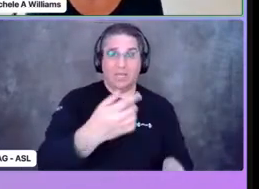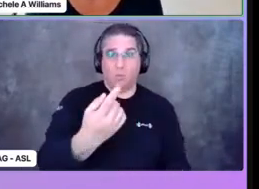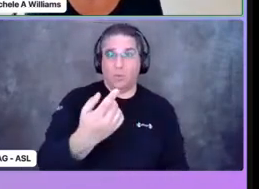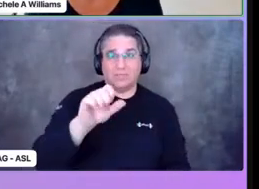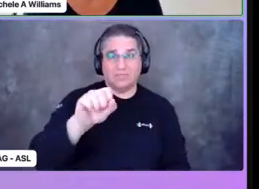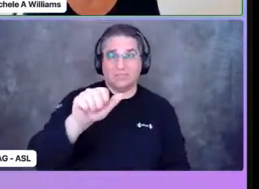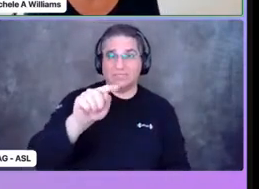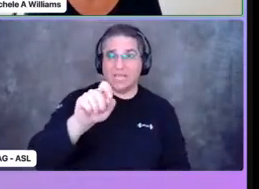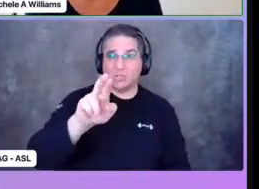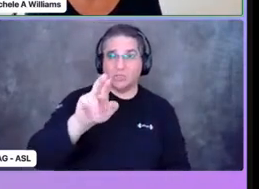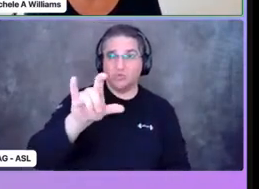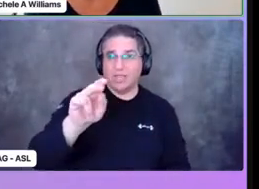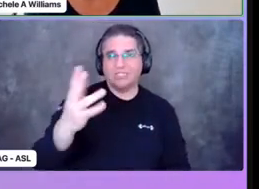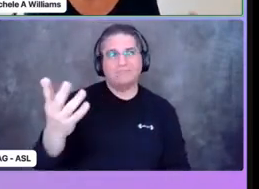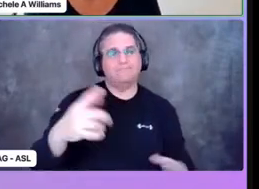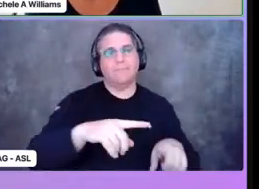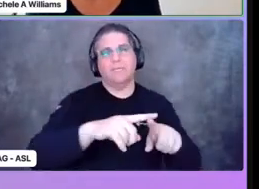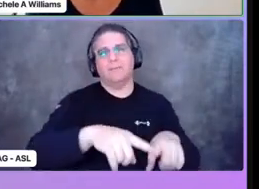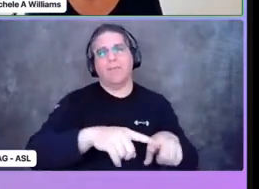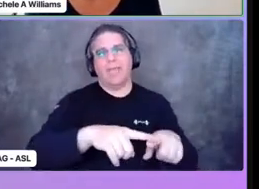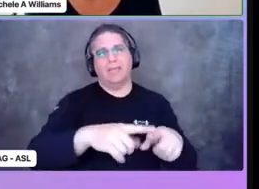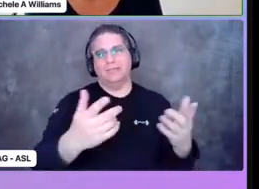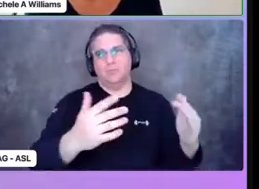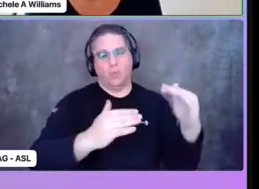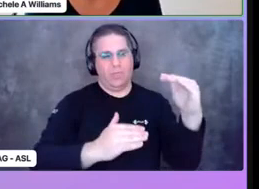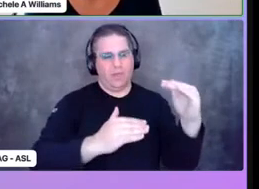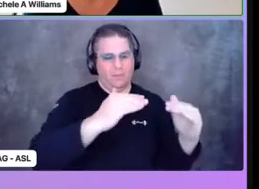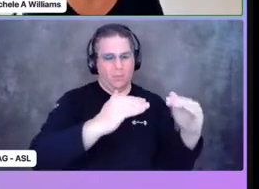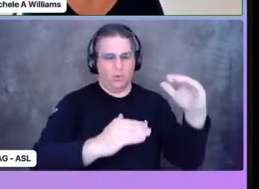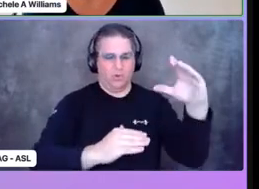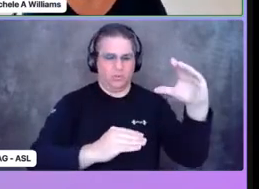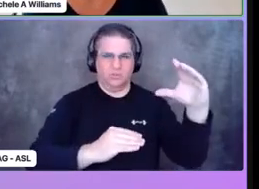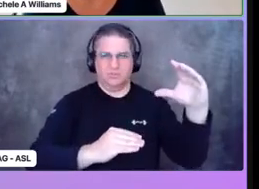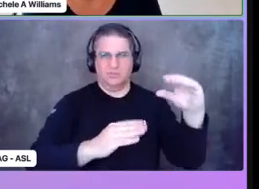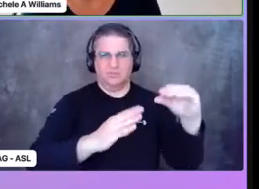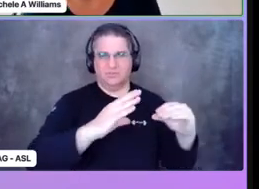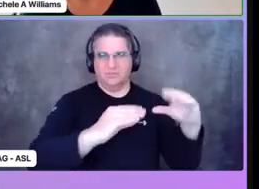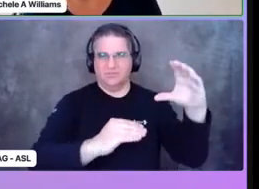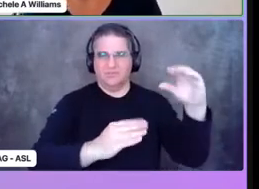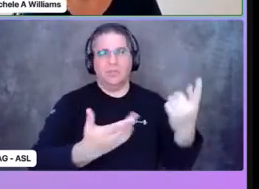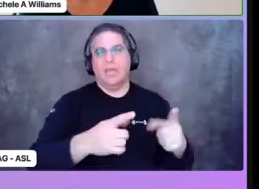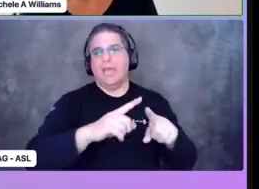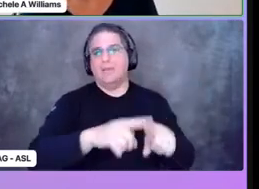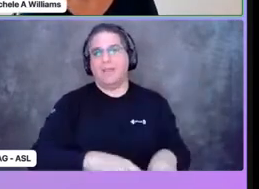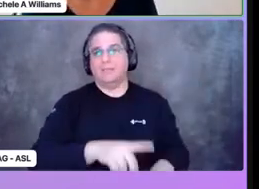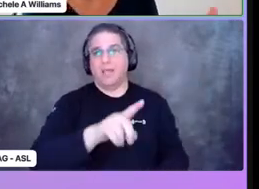and the triangulation among multiple studies. So the saturation in one study it will depend, so,